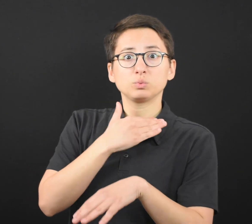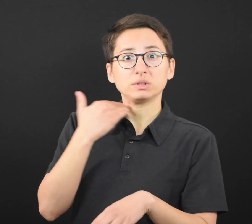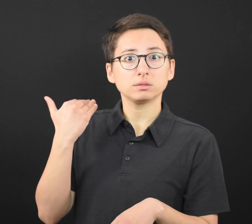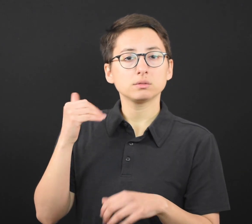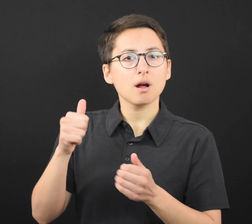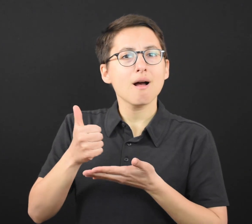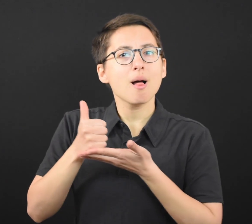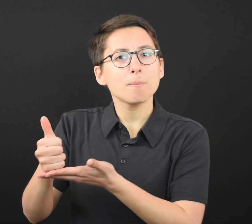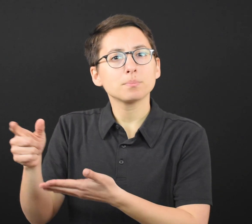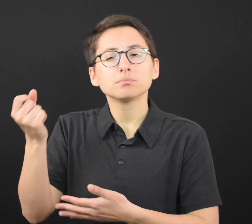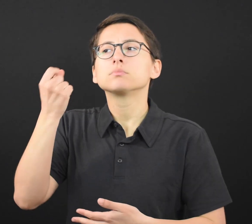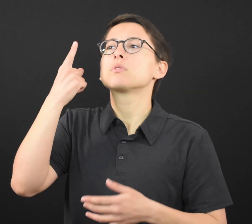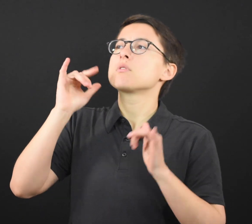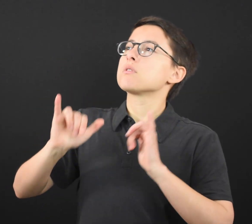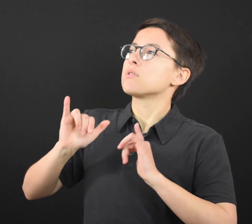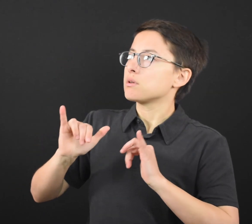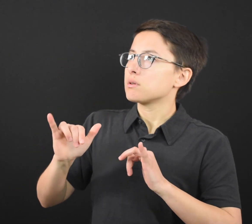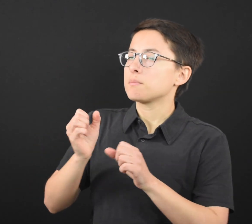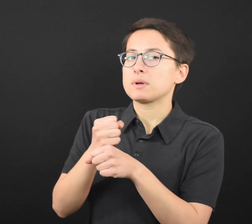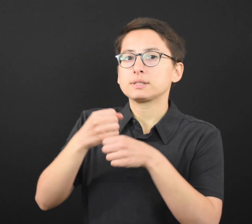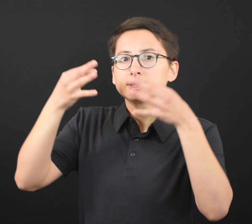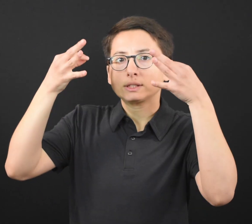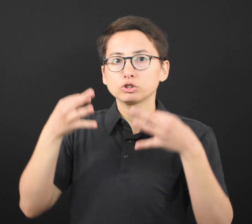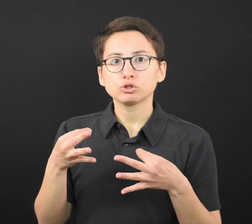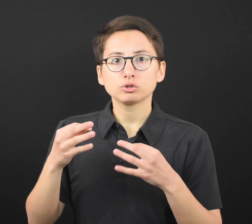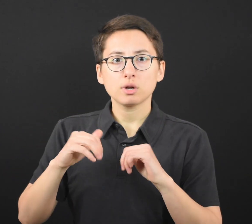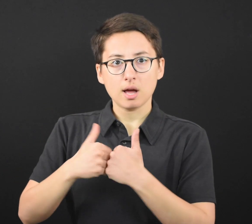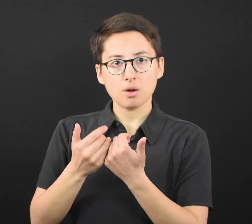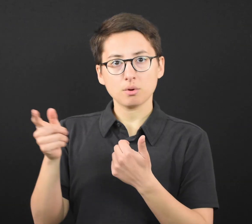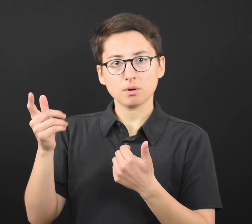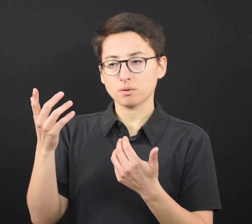about what kind of precautions to take to protect themselves from infection.